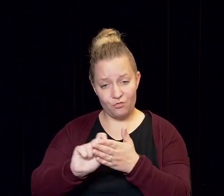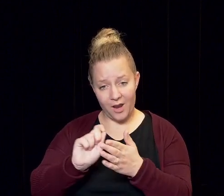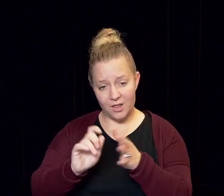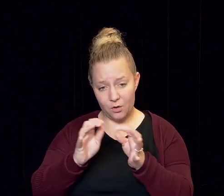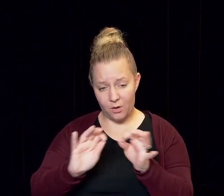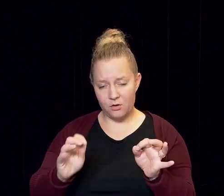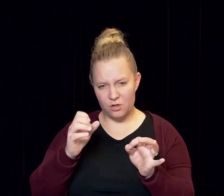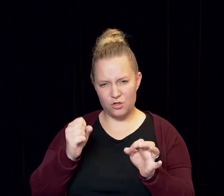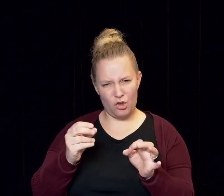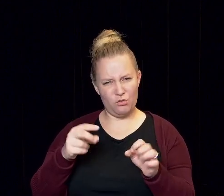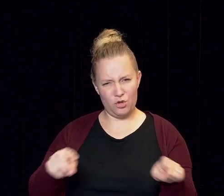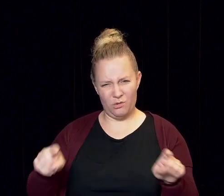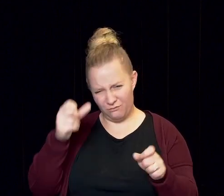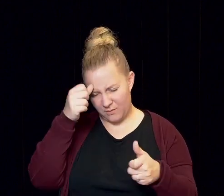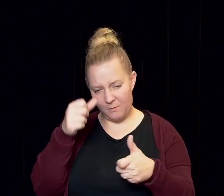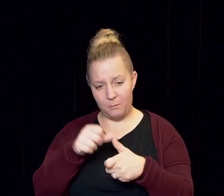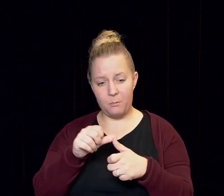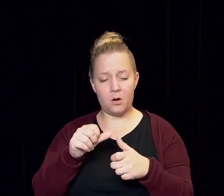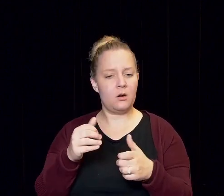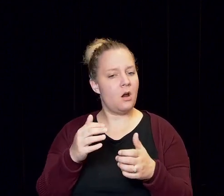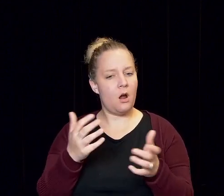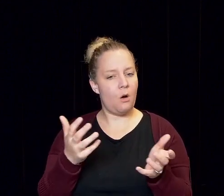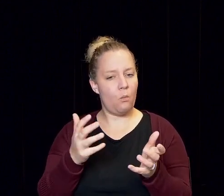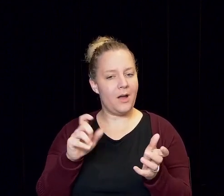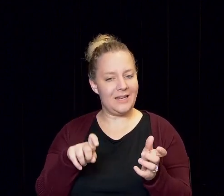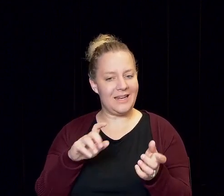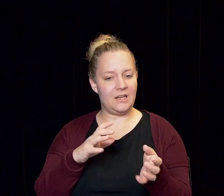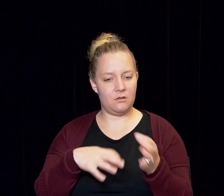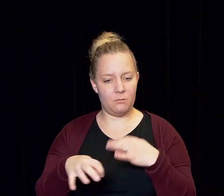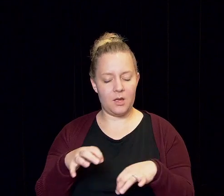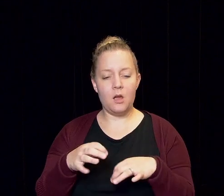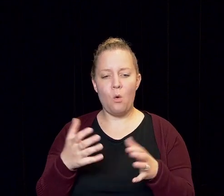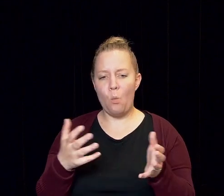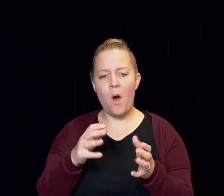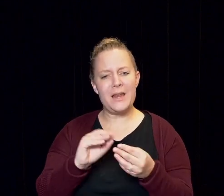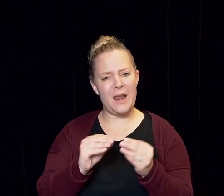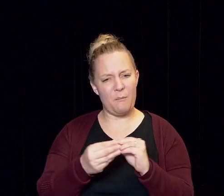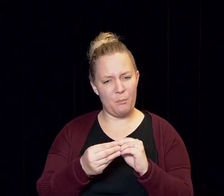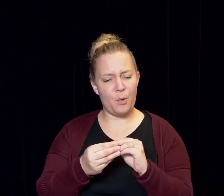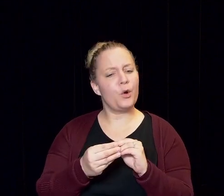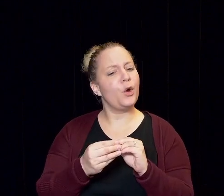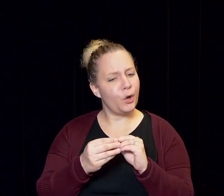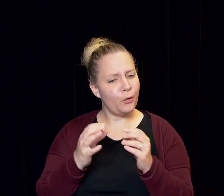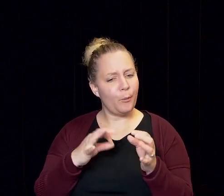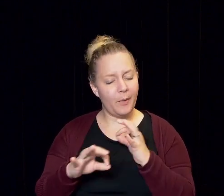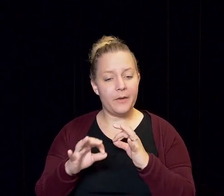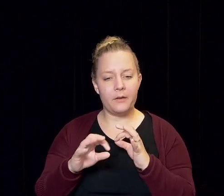in right there. So now, what number will I fill in? Well, I can look at my points and see to get